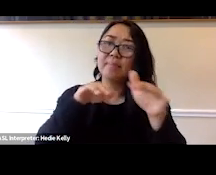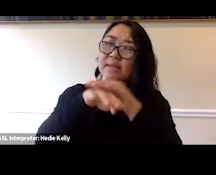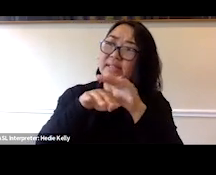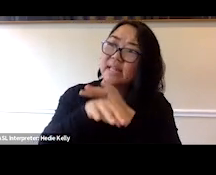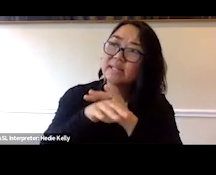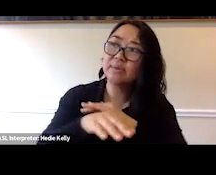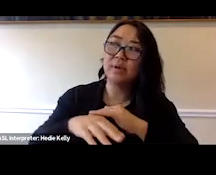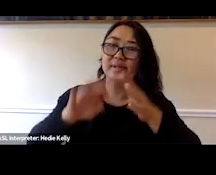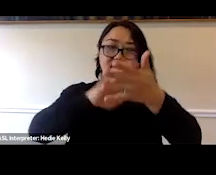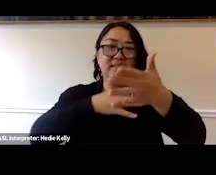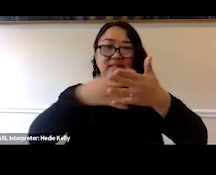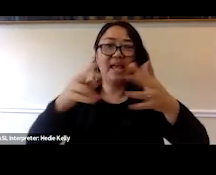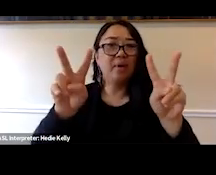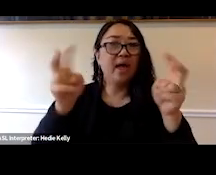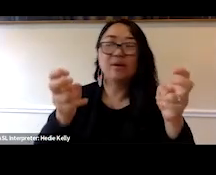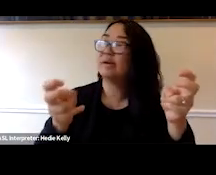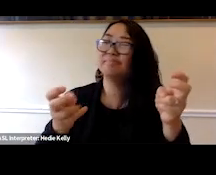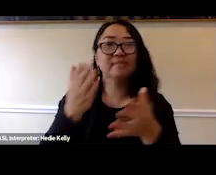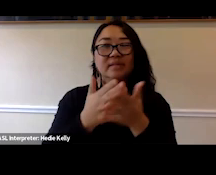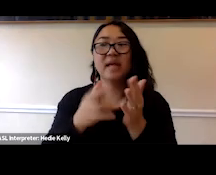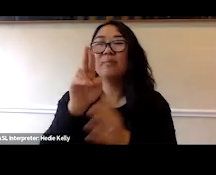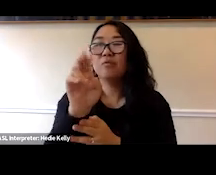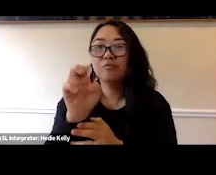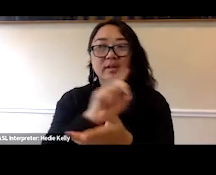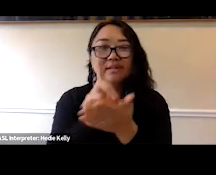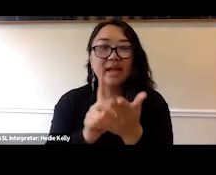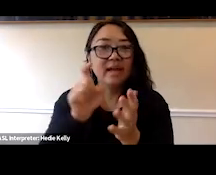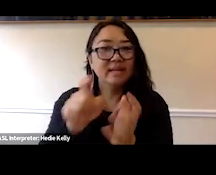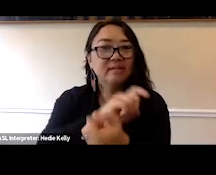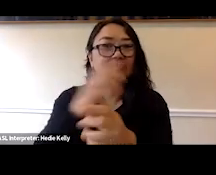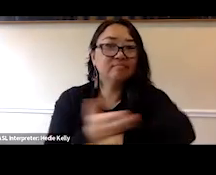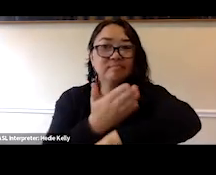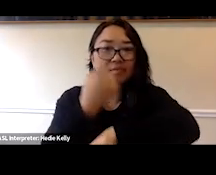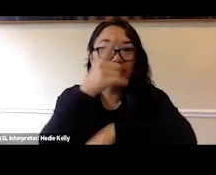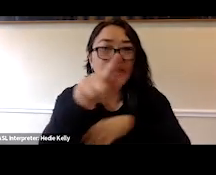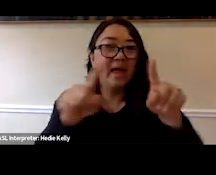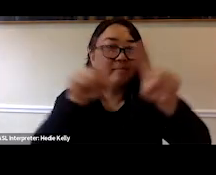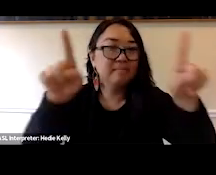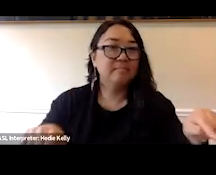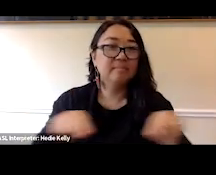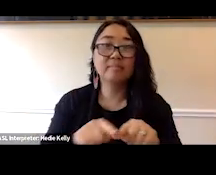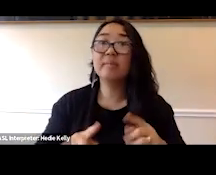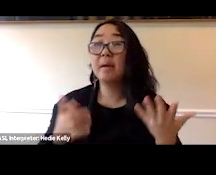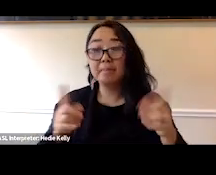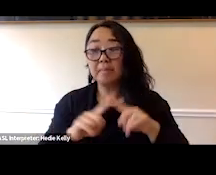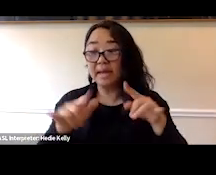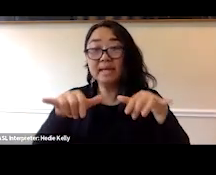So some redesign would be required for this page. But I think you can see that although visually,